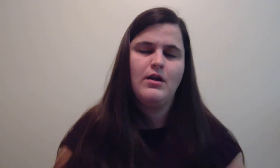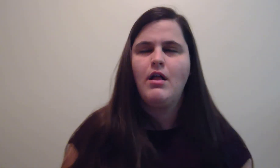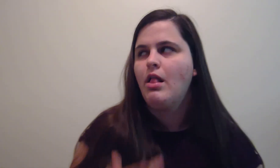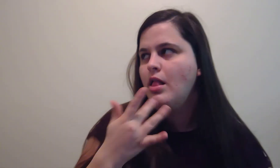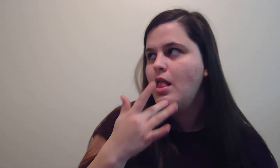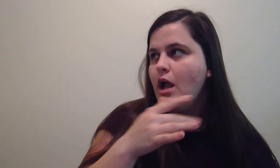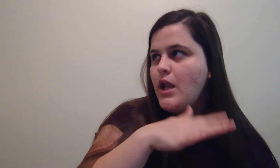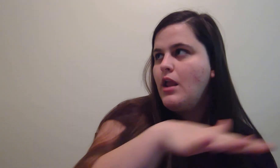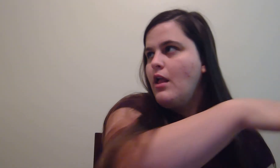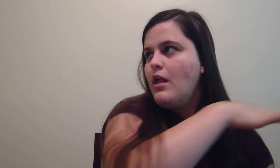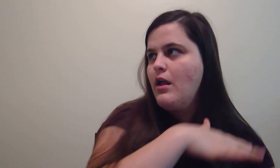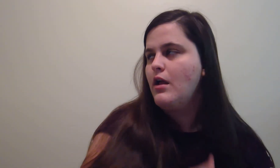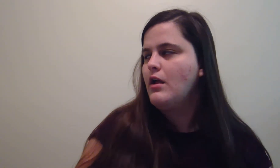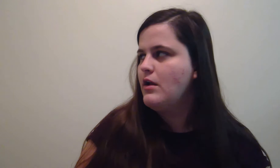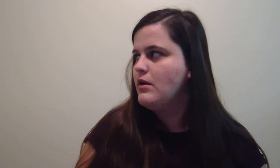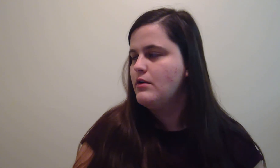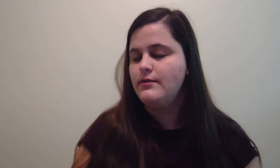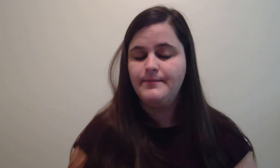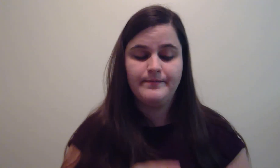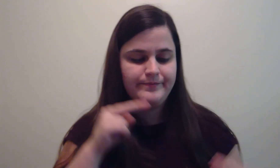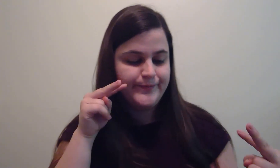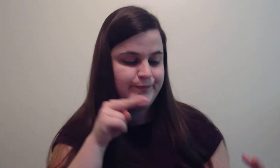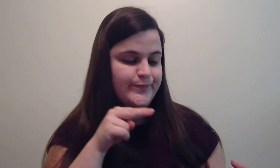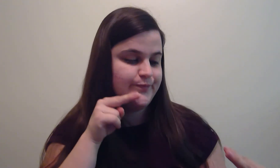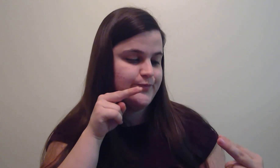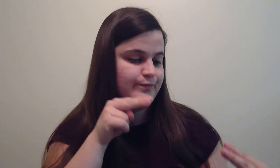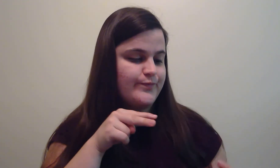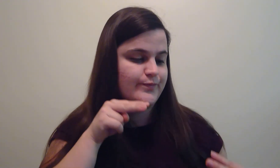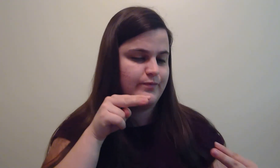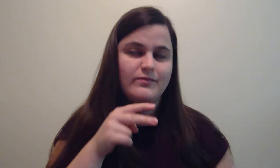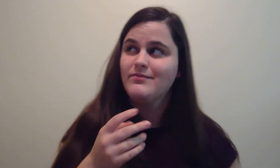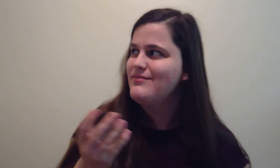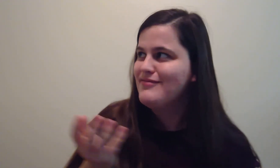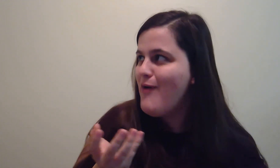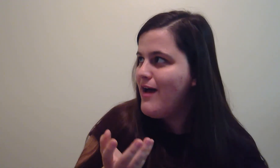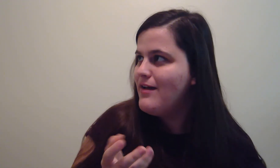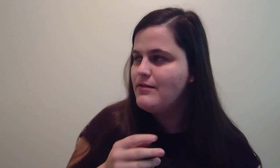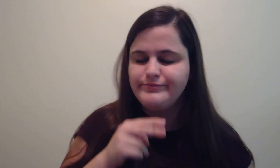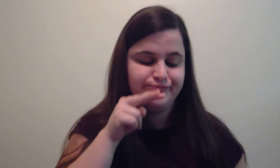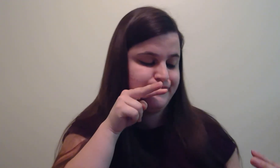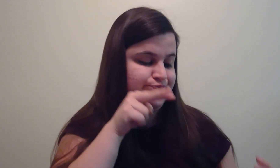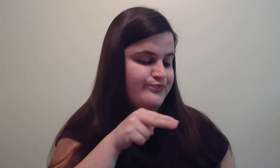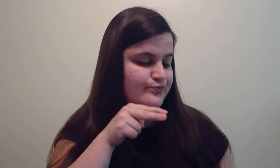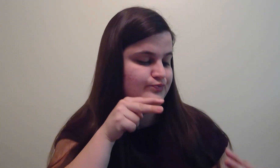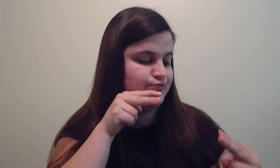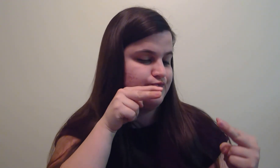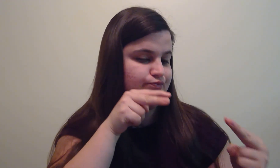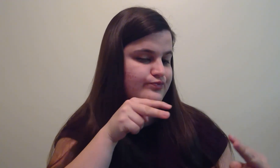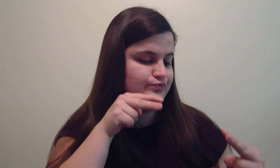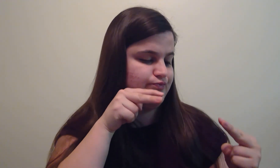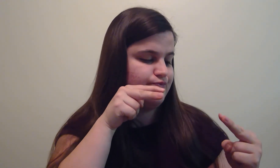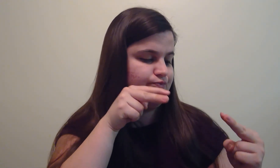"Lucky them! "he started me, long and hard. I said, "What?" but he didn't flinch. Just kept staring at me,